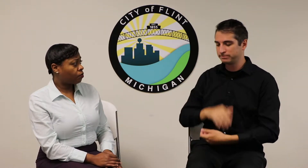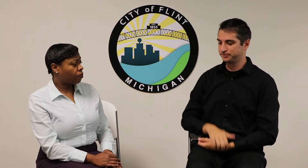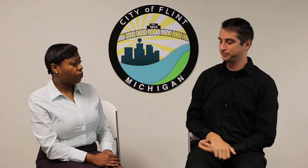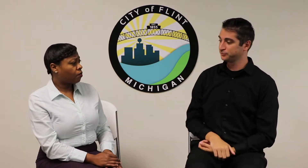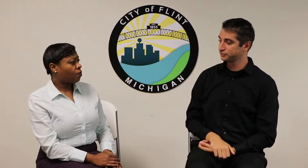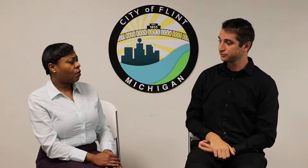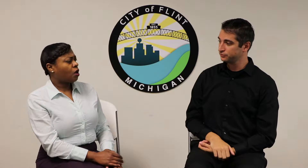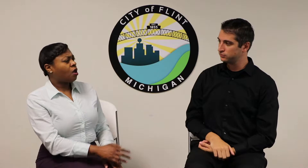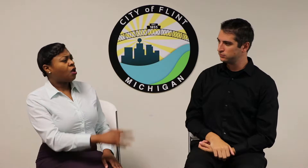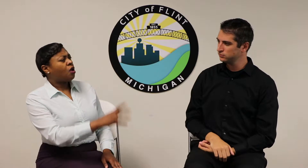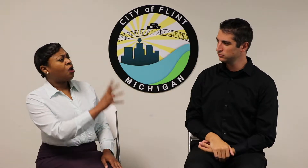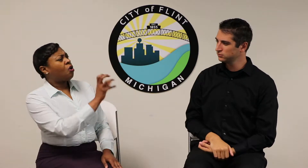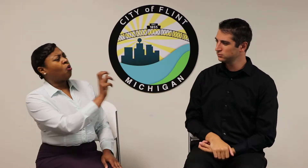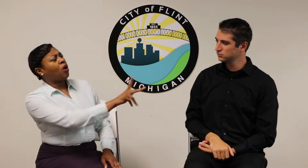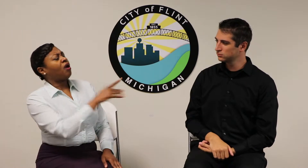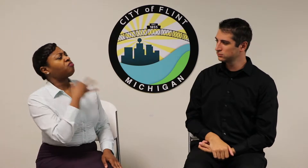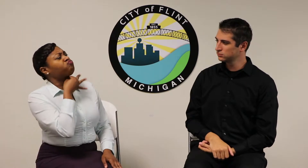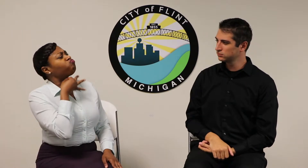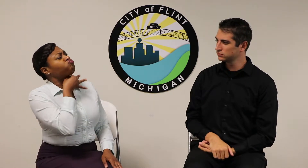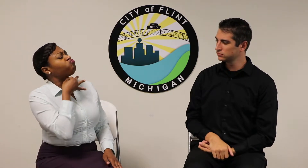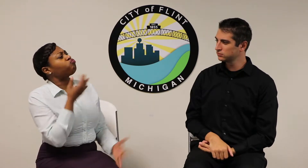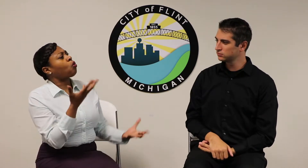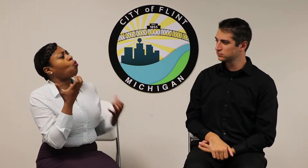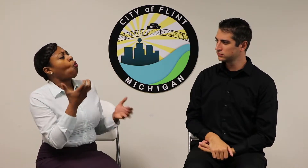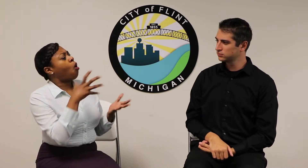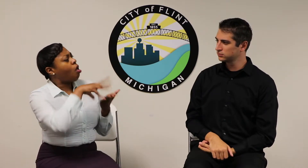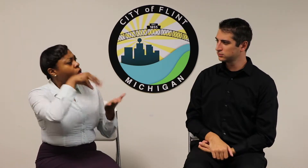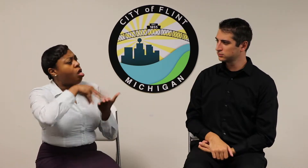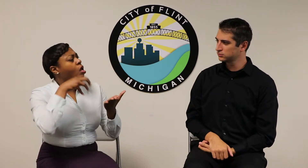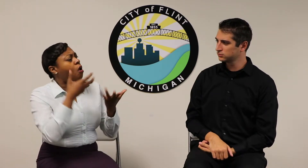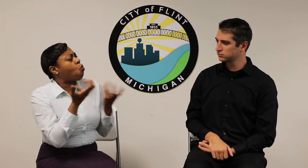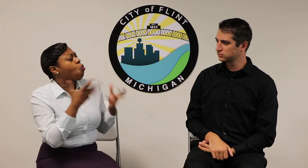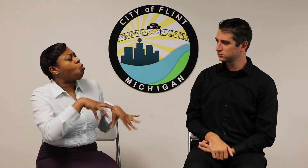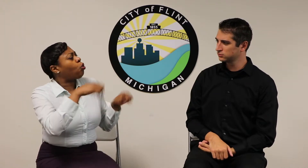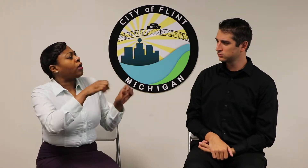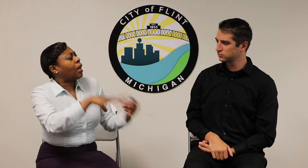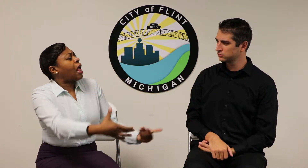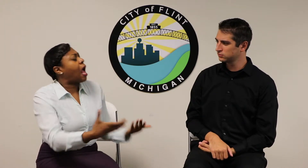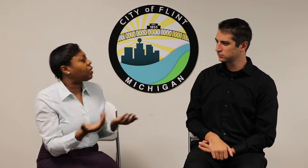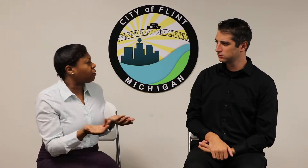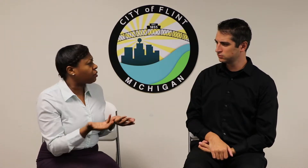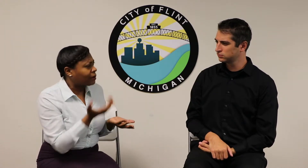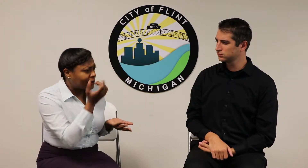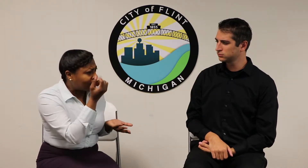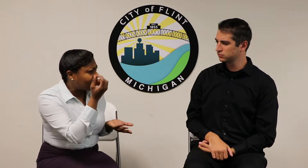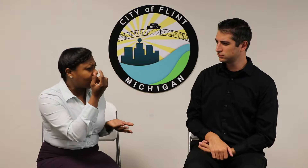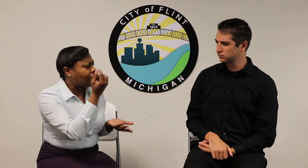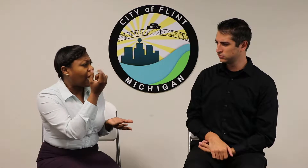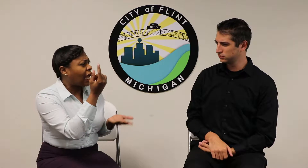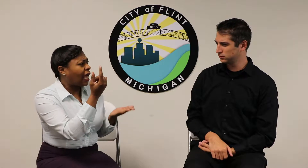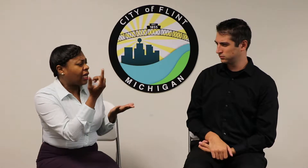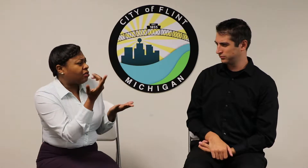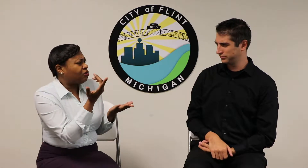Ok, um, is there somewhere we can get a class on like, you know,